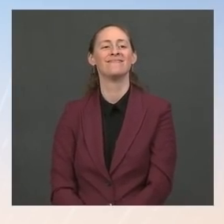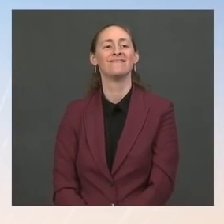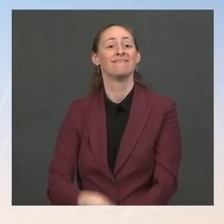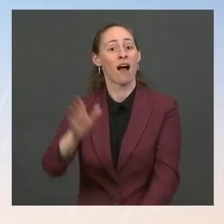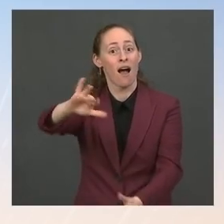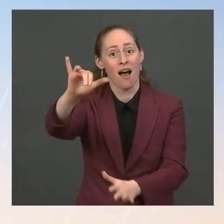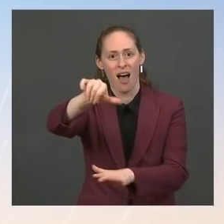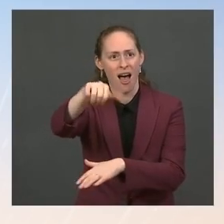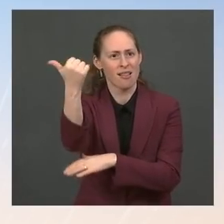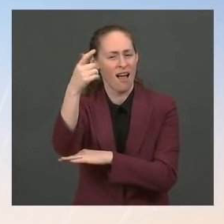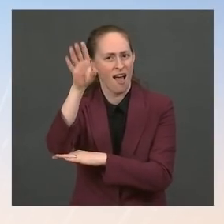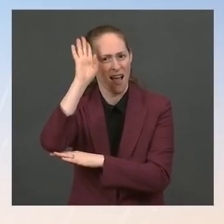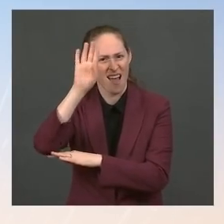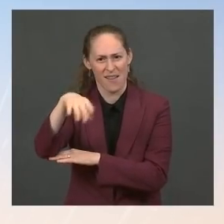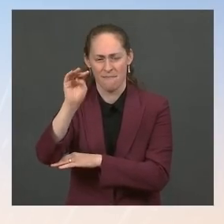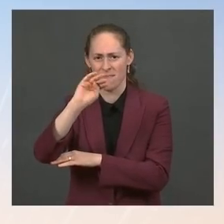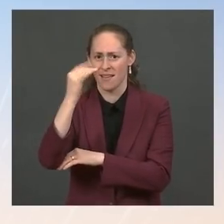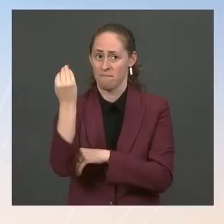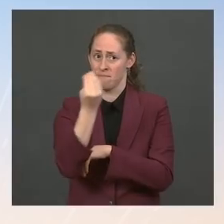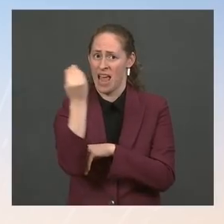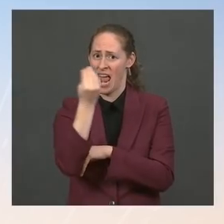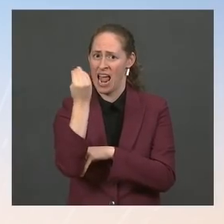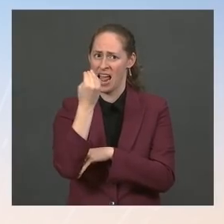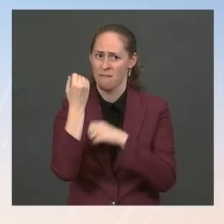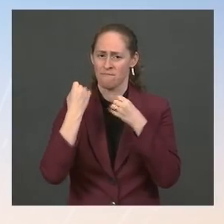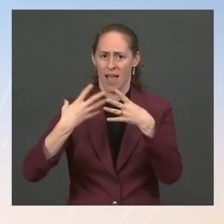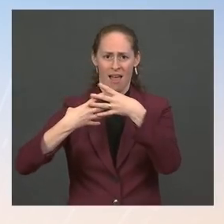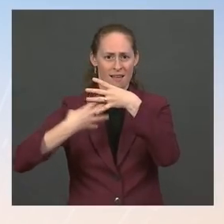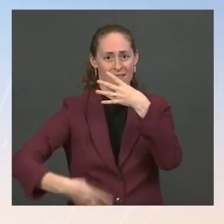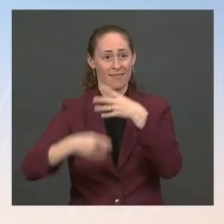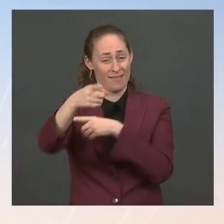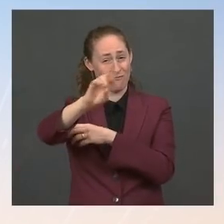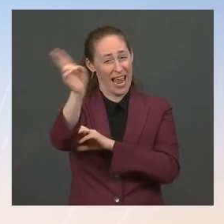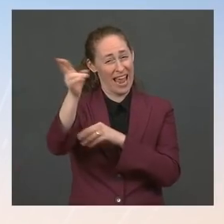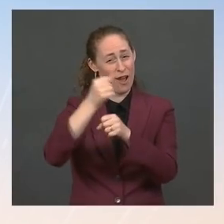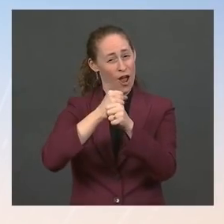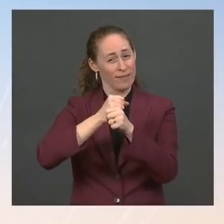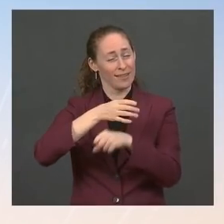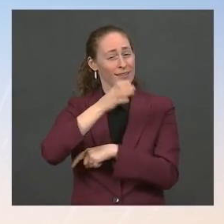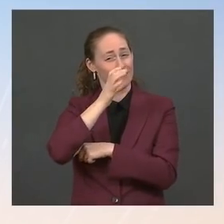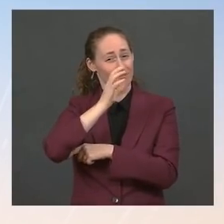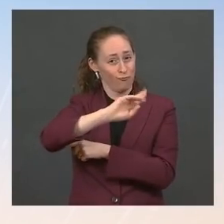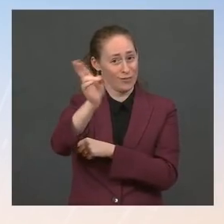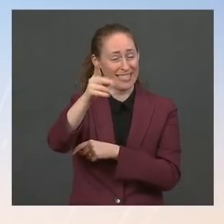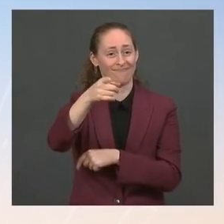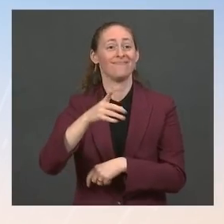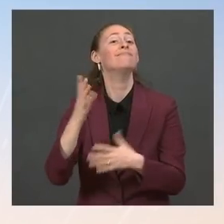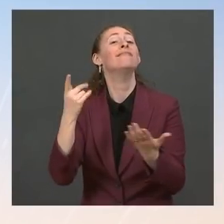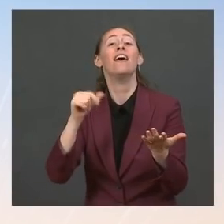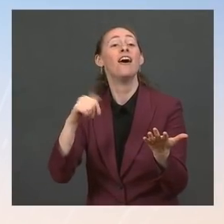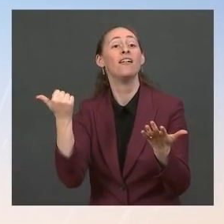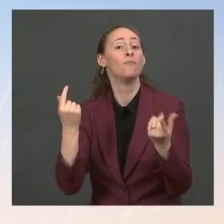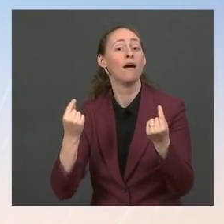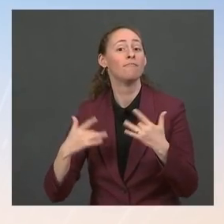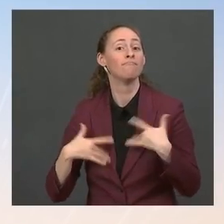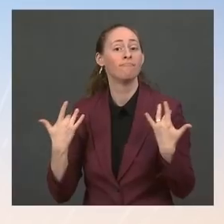whatever you like for breakfast. On Monday evening, the President will meet virtually with President Xi Jinping of the People's Republic of China.